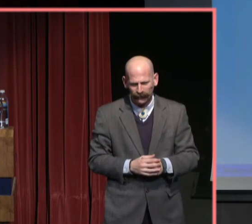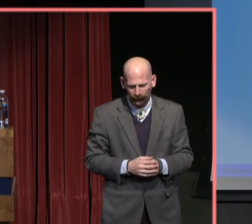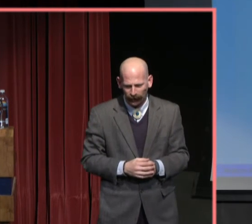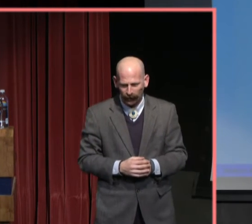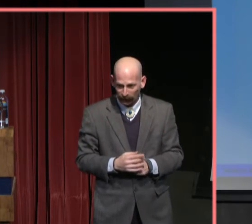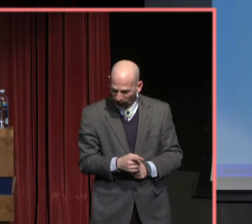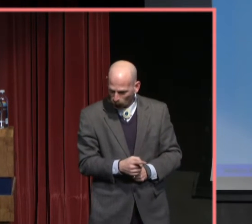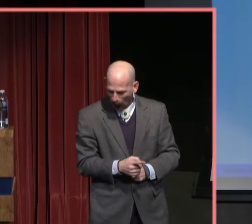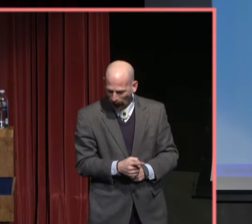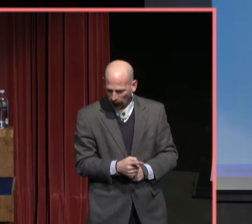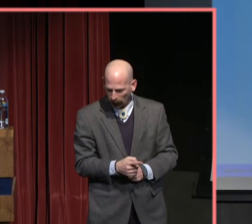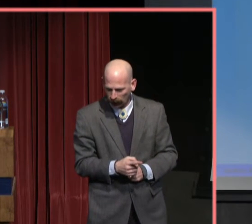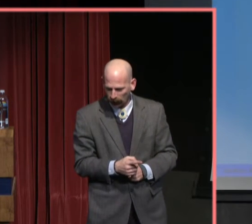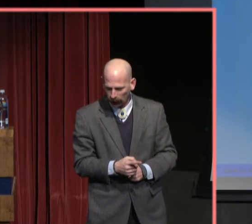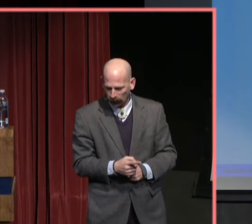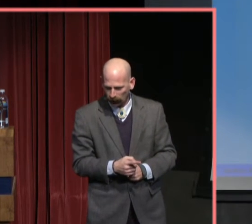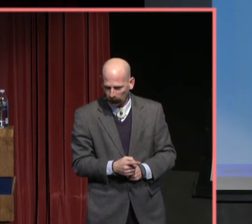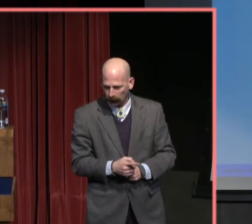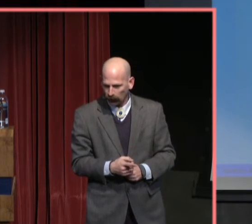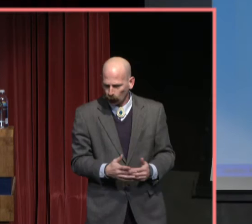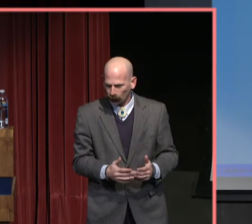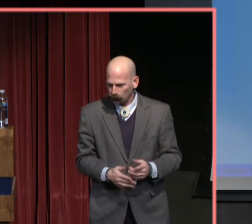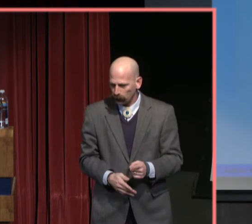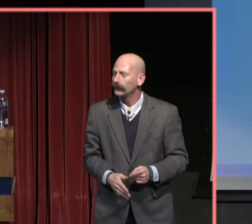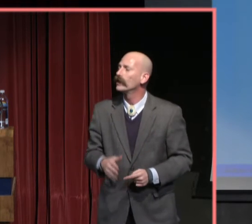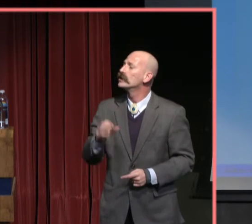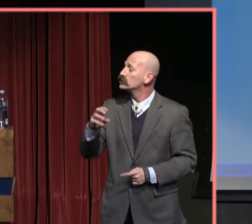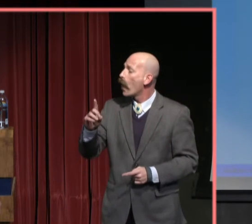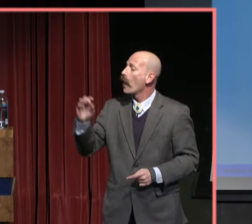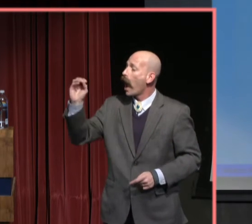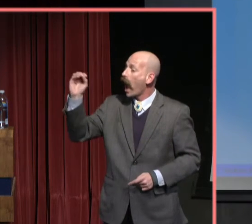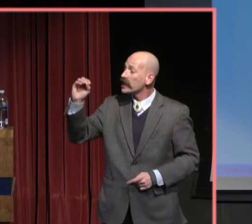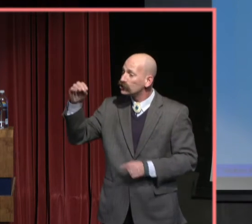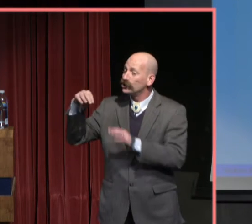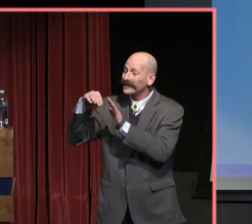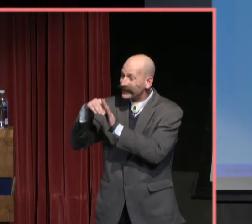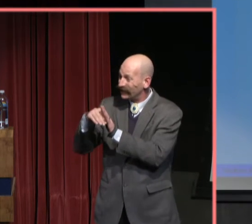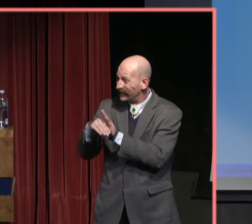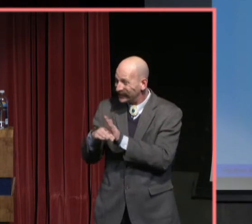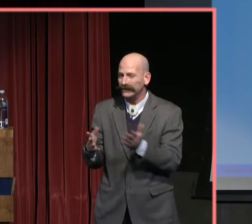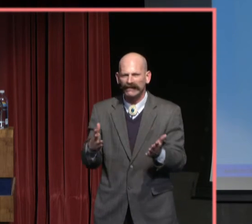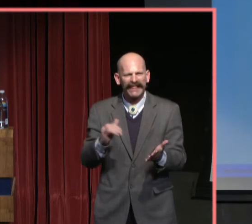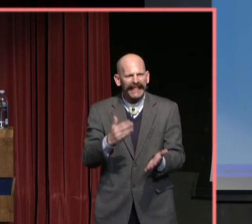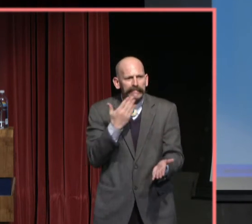if oxygen keeps decreasing like that, then this could be bad for us because we need oxygen for breathing.